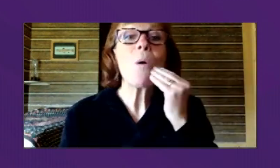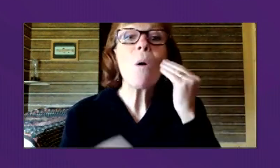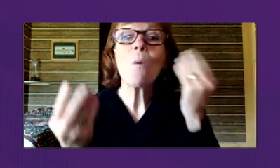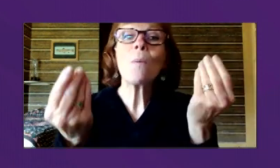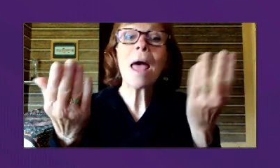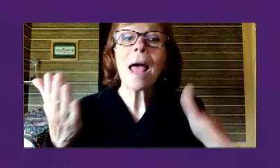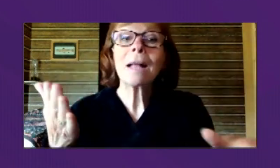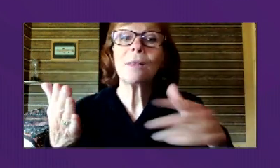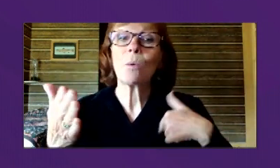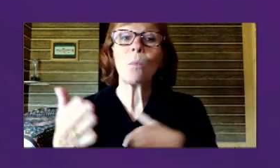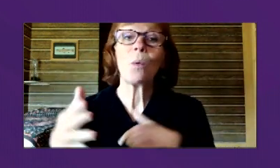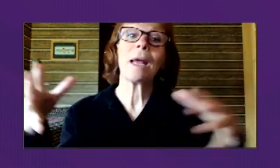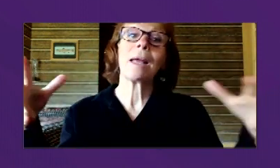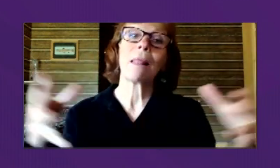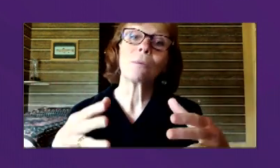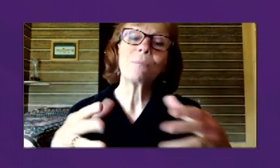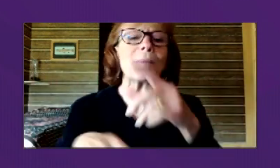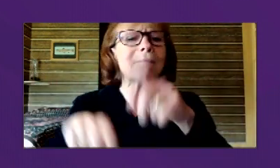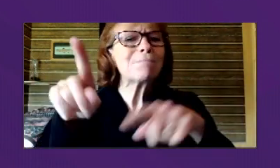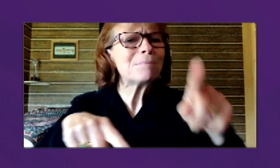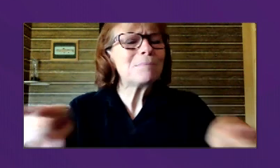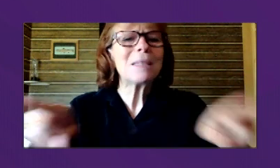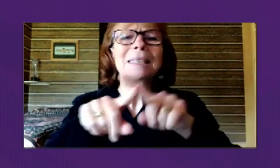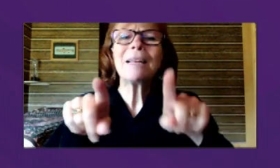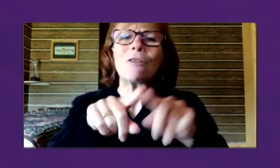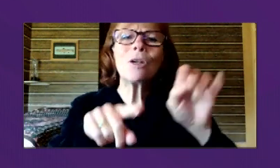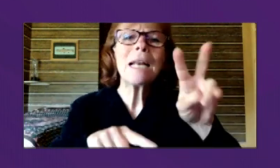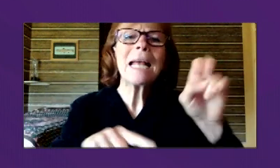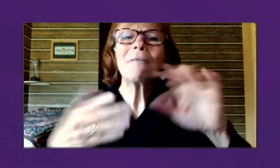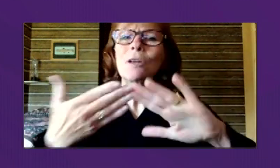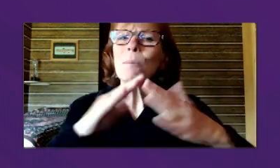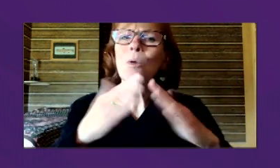as well as the diverse and vibrant Native communities who make their home here today.